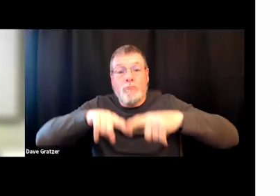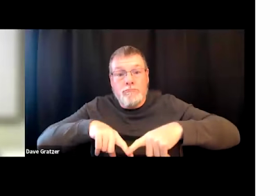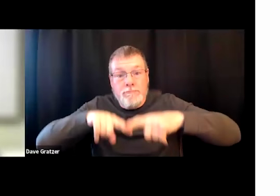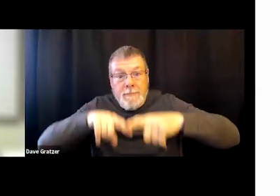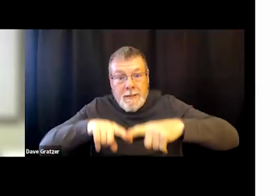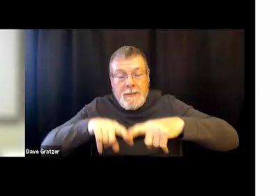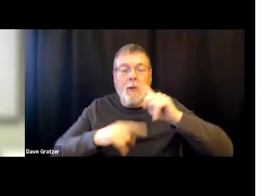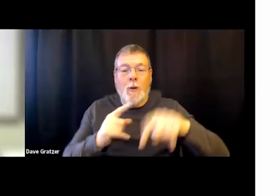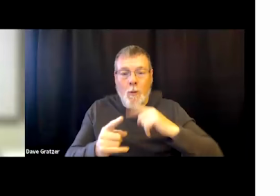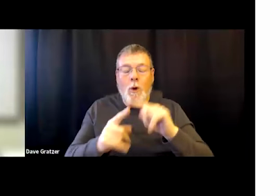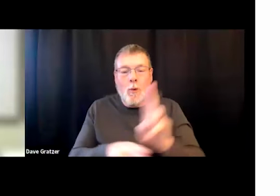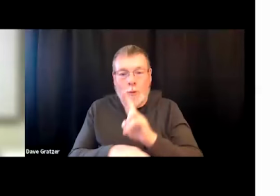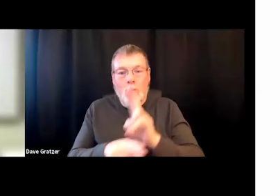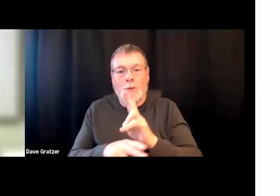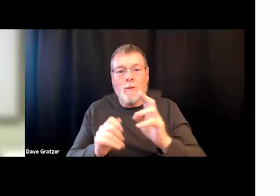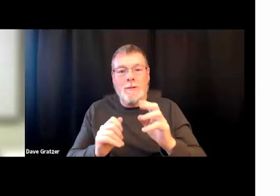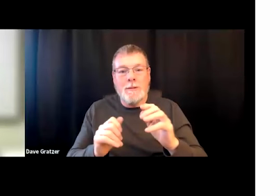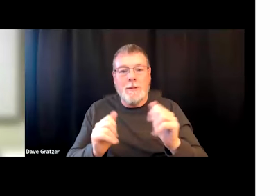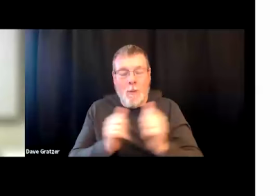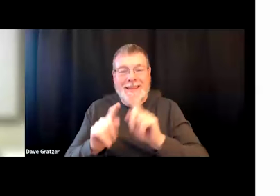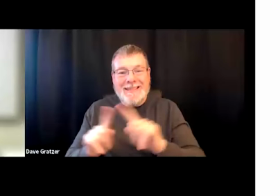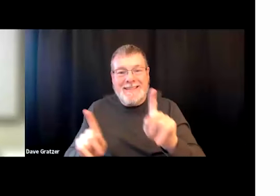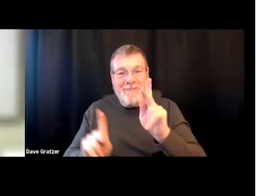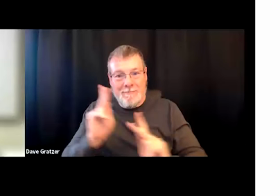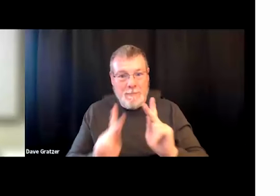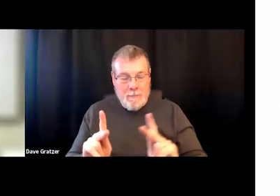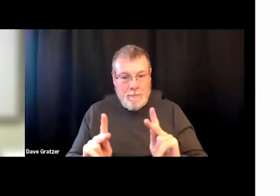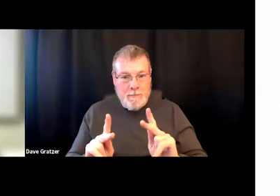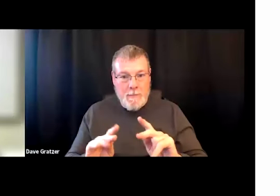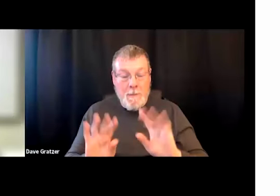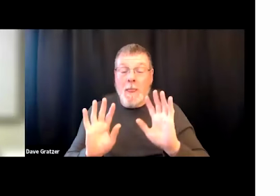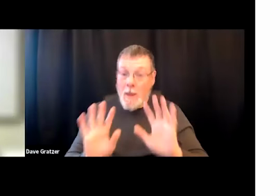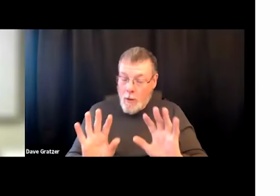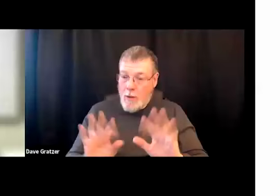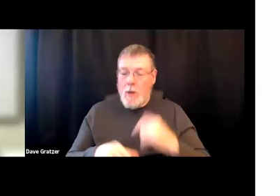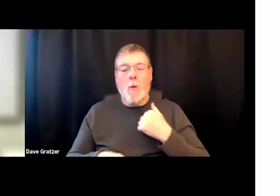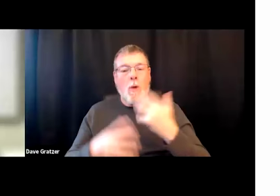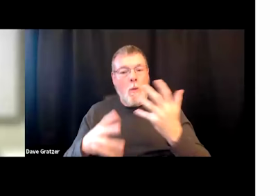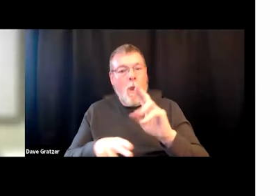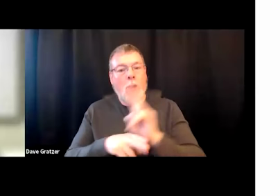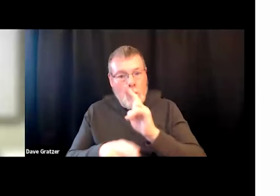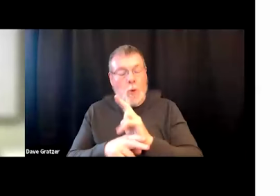when they're used with different administrators, right? And so we wanna be able to use instruments again